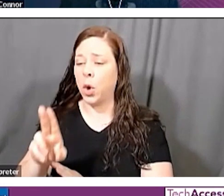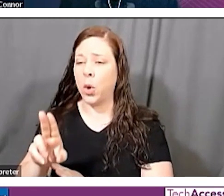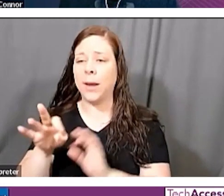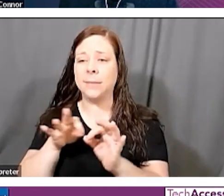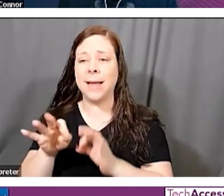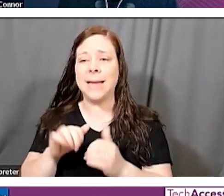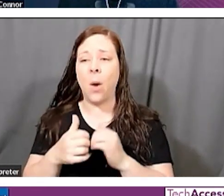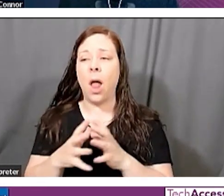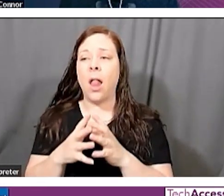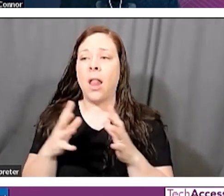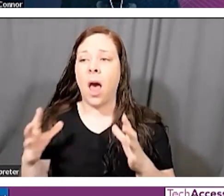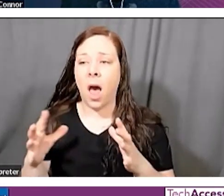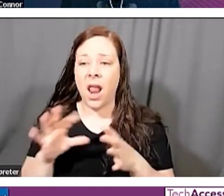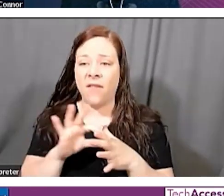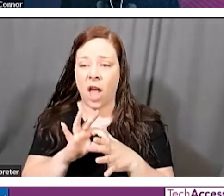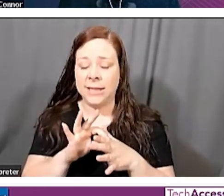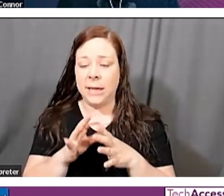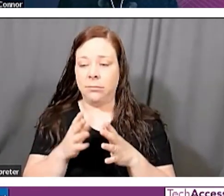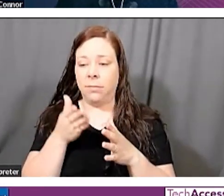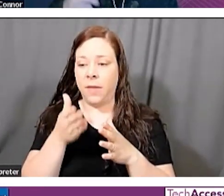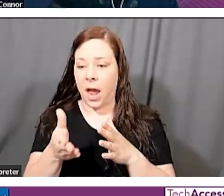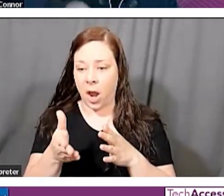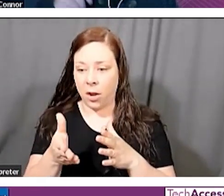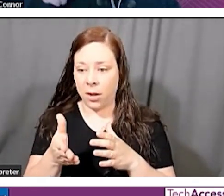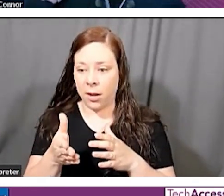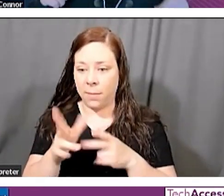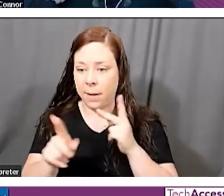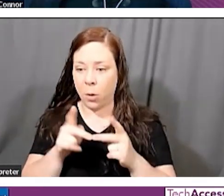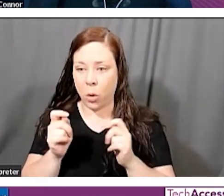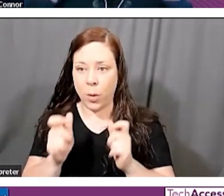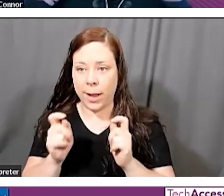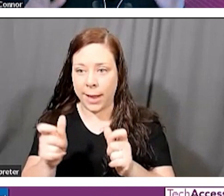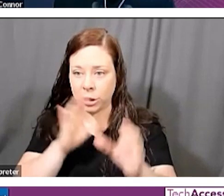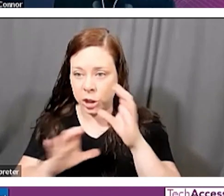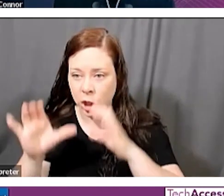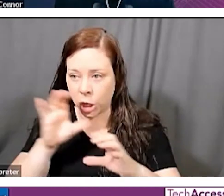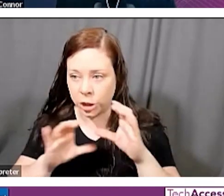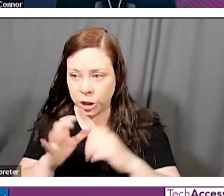in a way that people can quickly search for it and find the equivalent of a digital note card